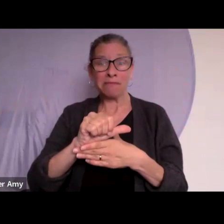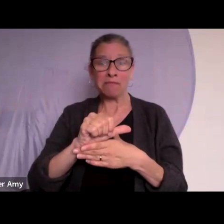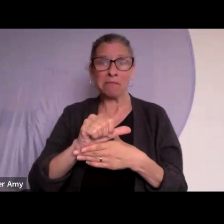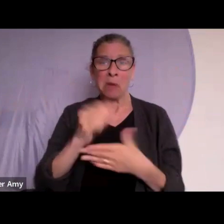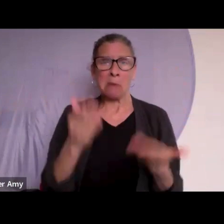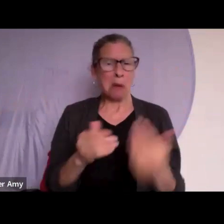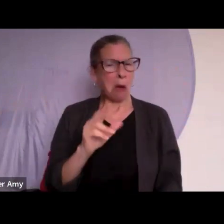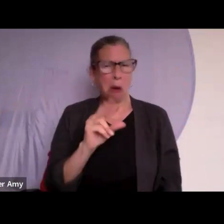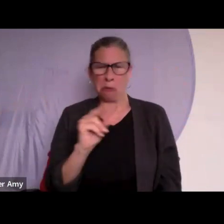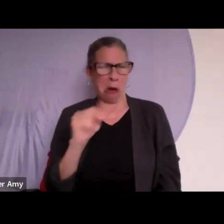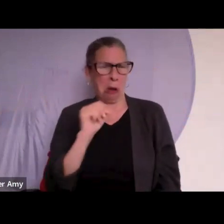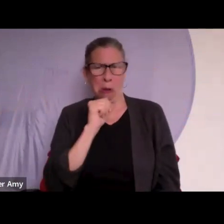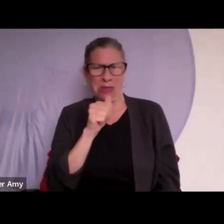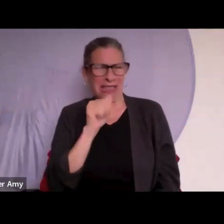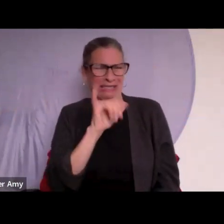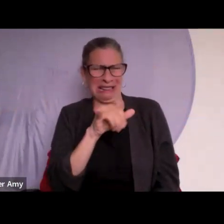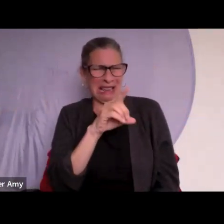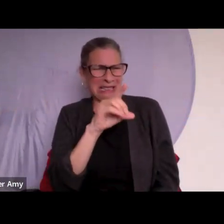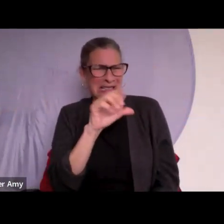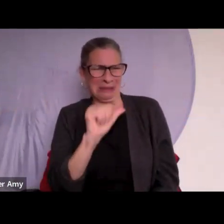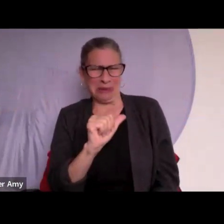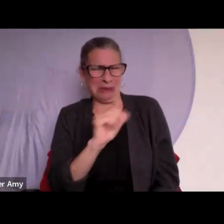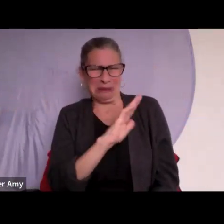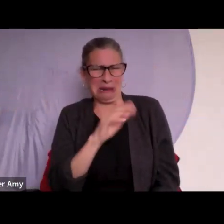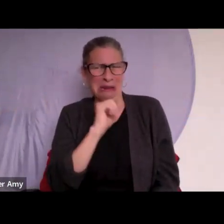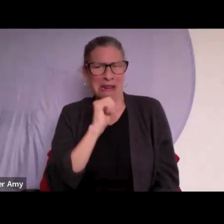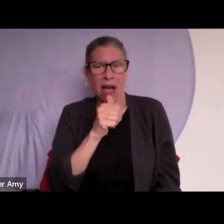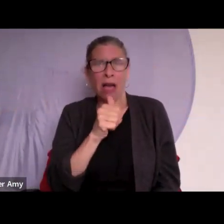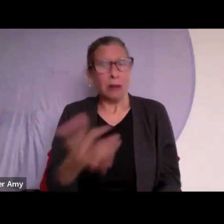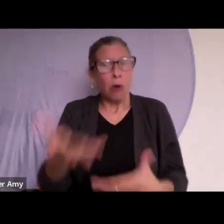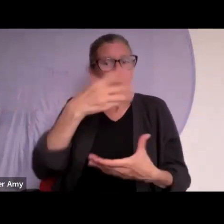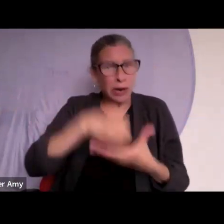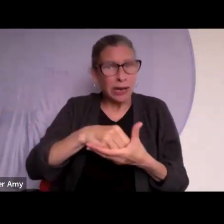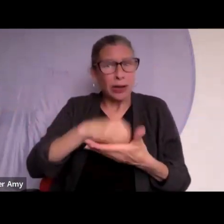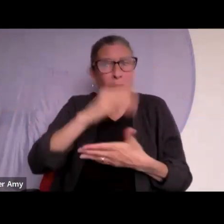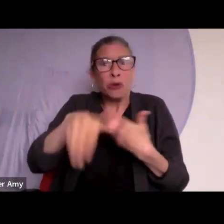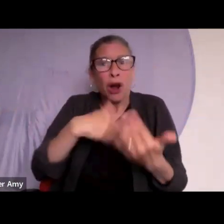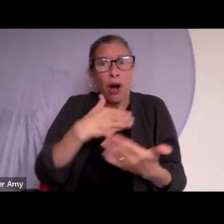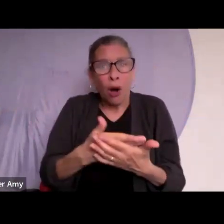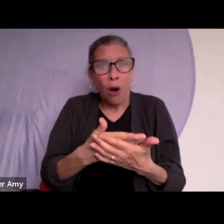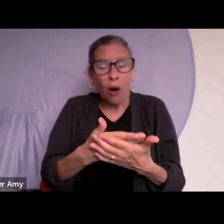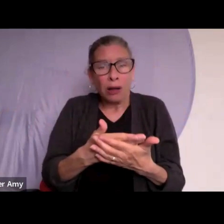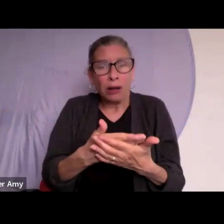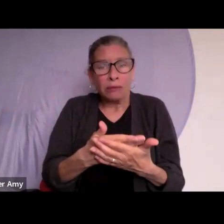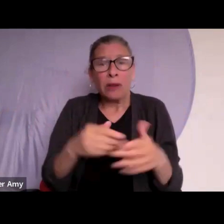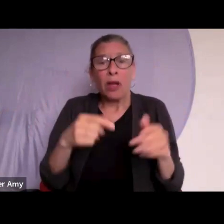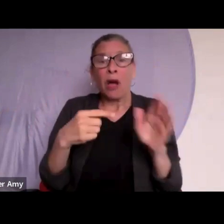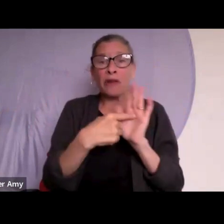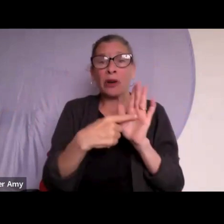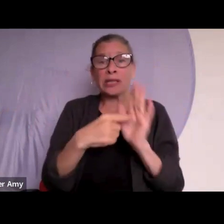"disability, it is a disability". We have a film this year in our festival, about Lyme disease, definitely a disability,